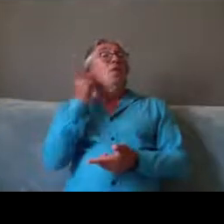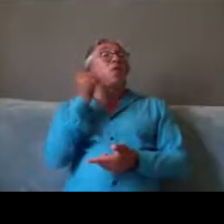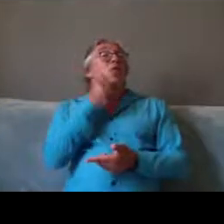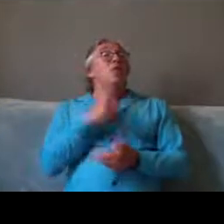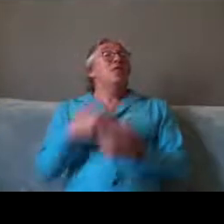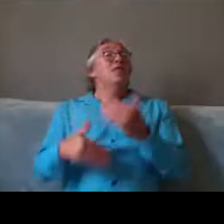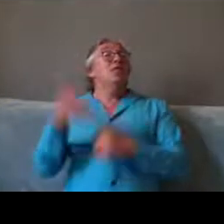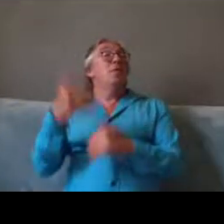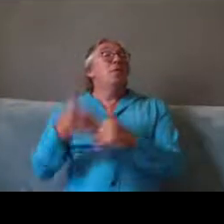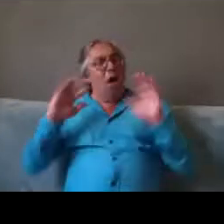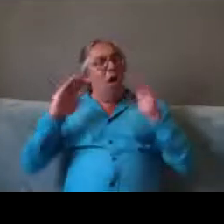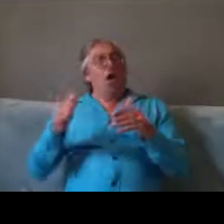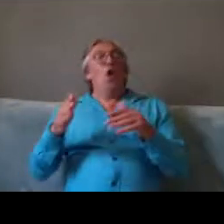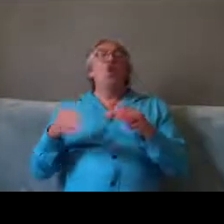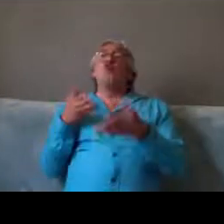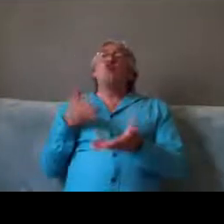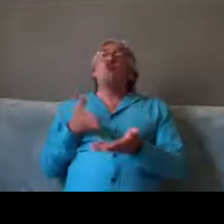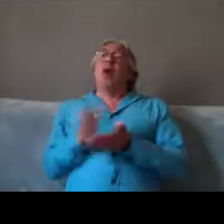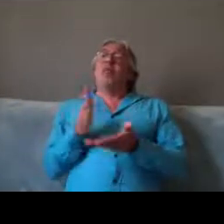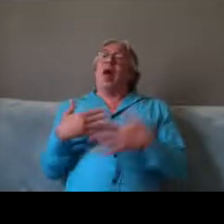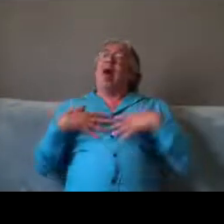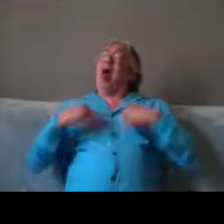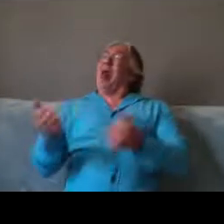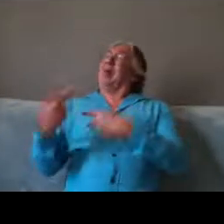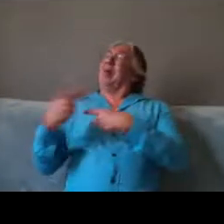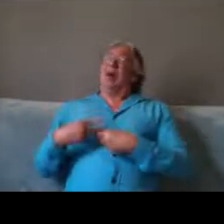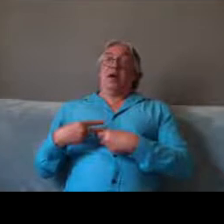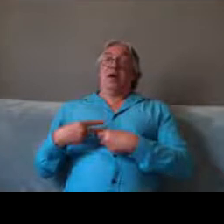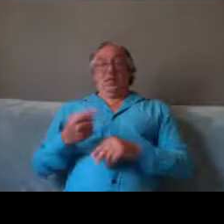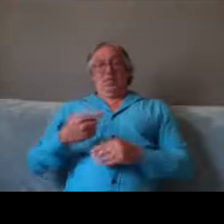and the national student union in Flanders, Belgium.